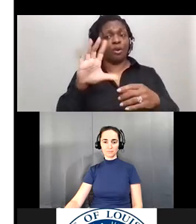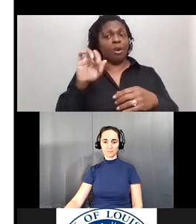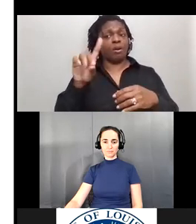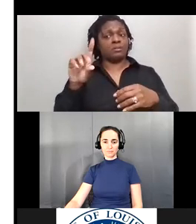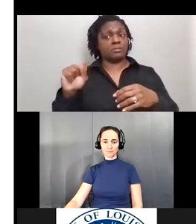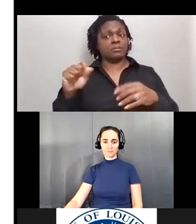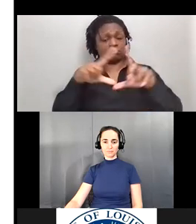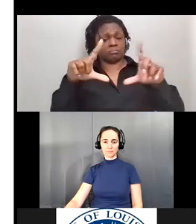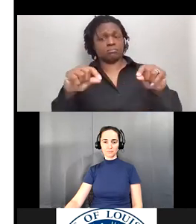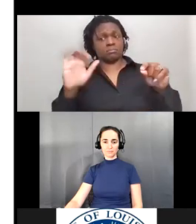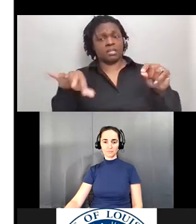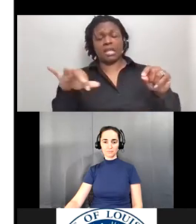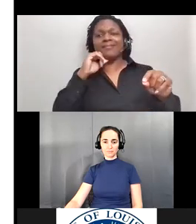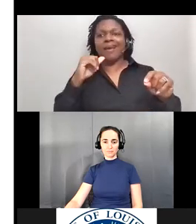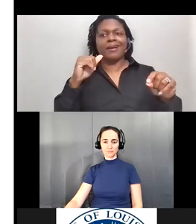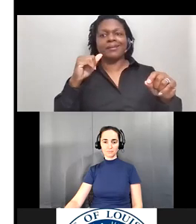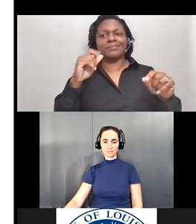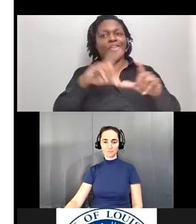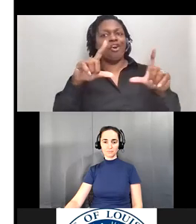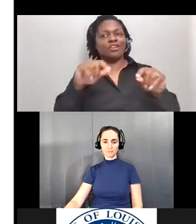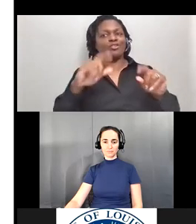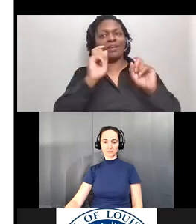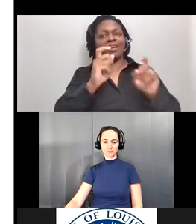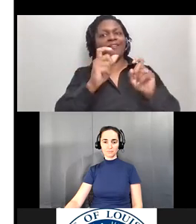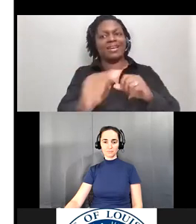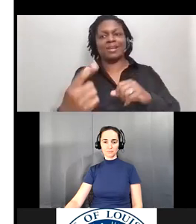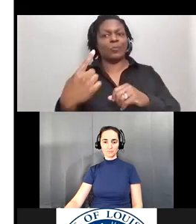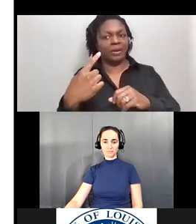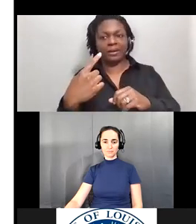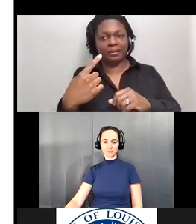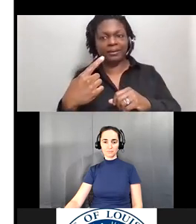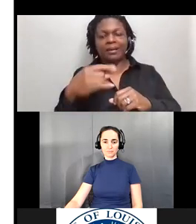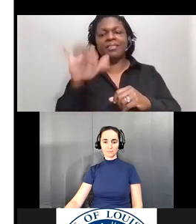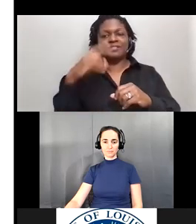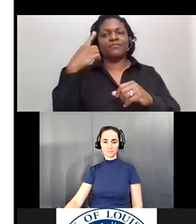to everybody. These are an emergency situations or traffic stop that you want them to know,